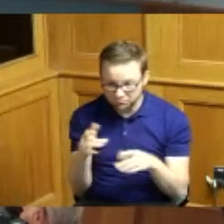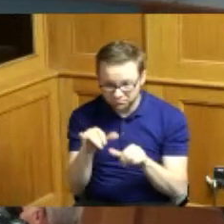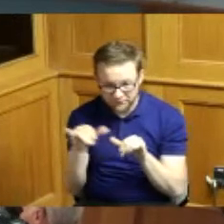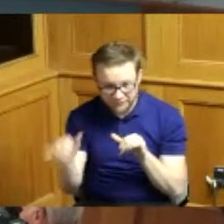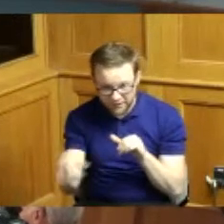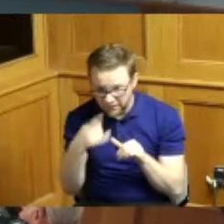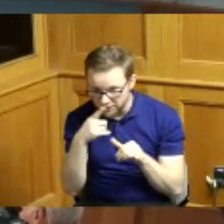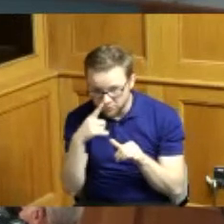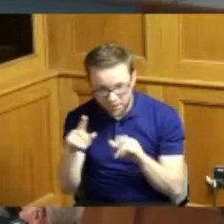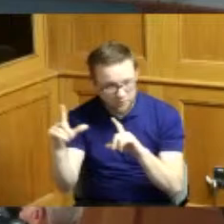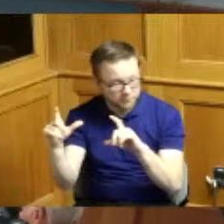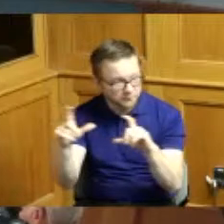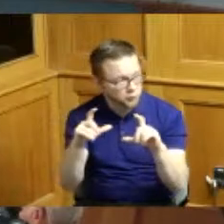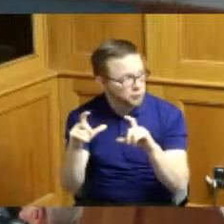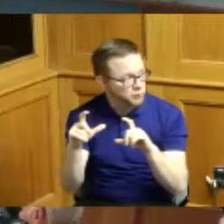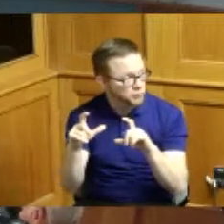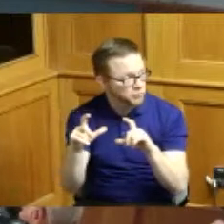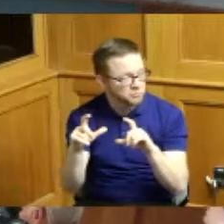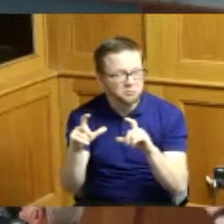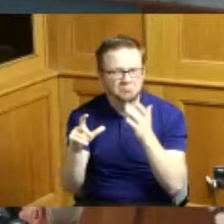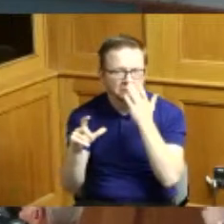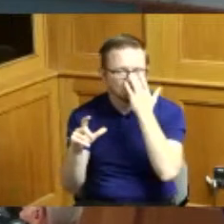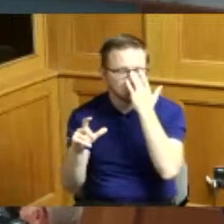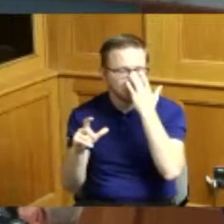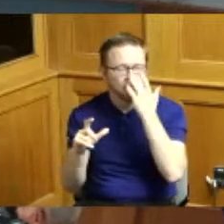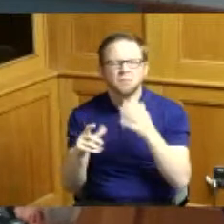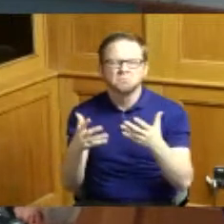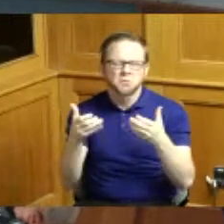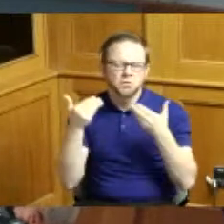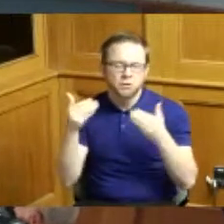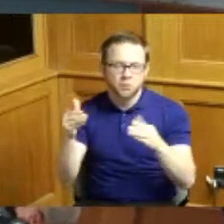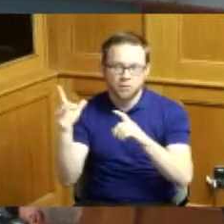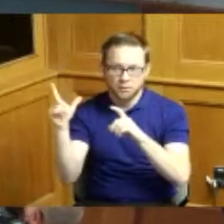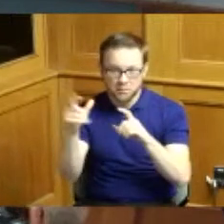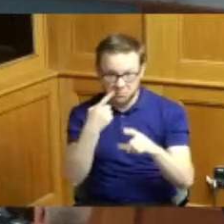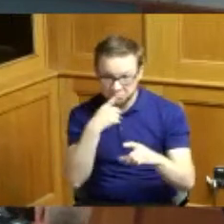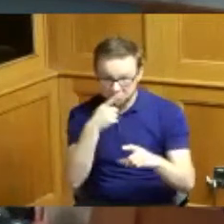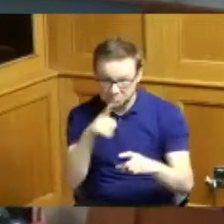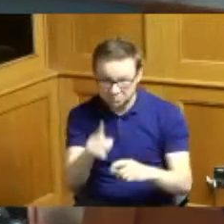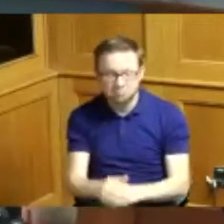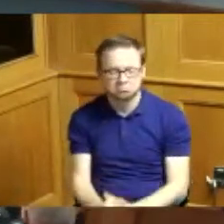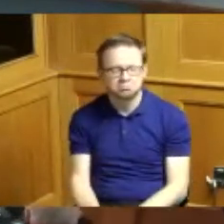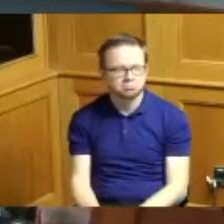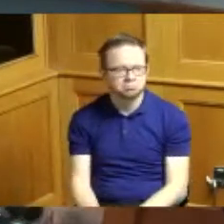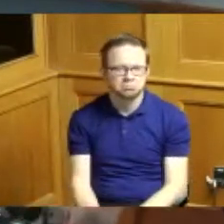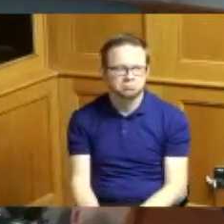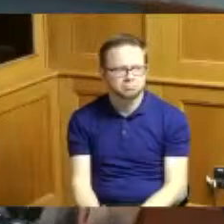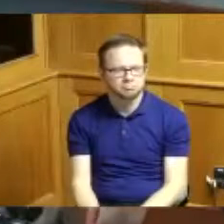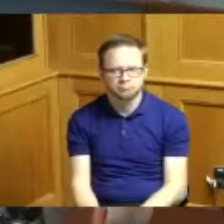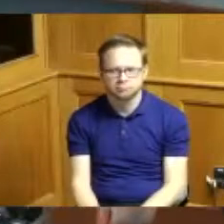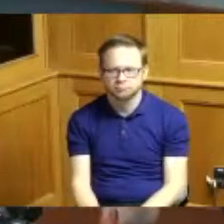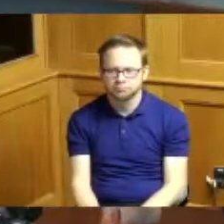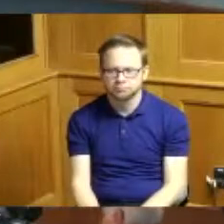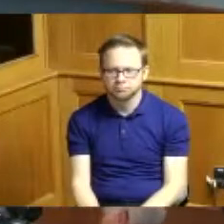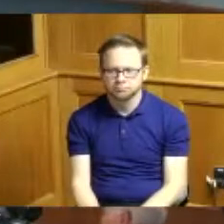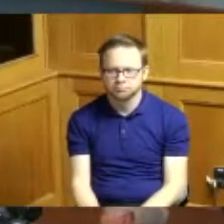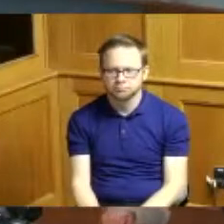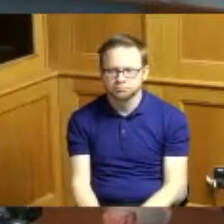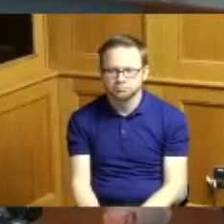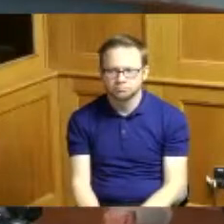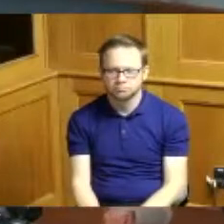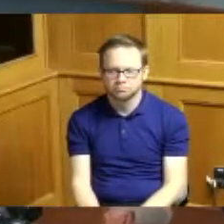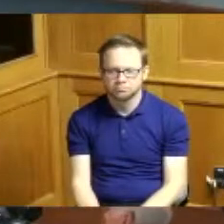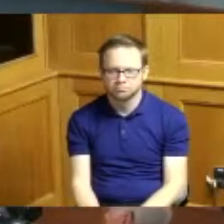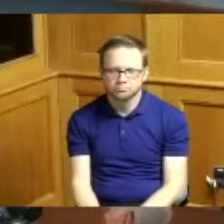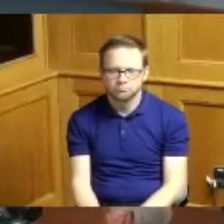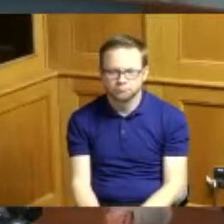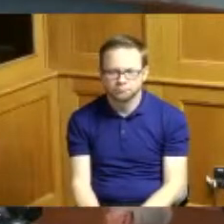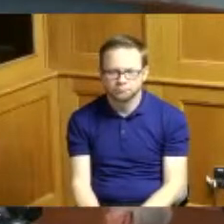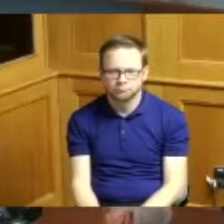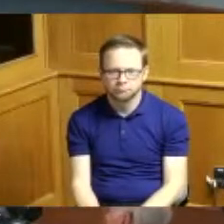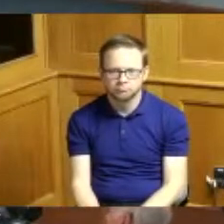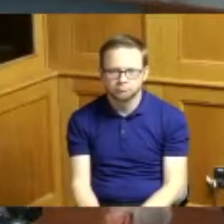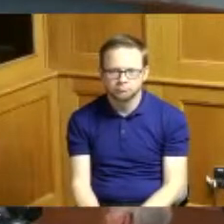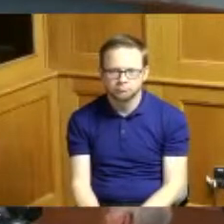I'm going to try to make it down okay all right we'd like to take a picture with you fantastic